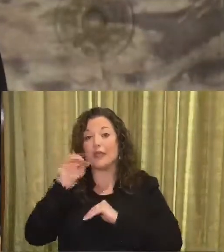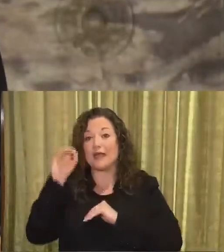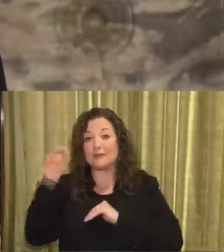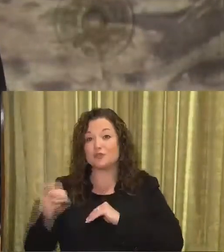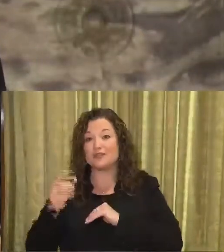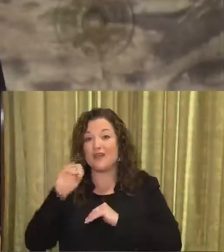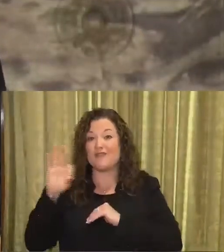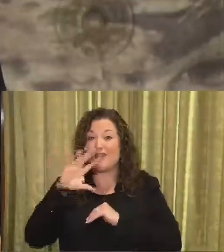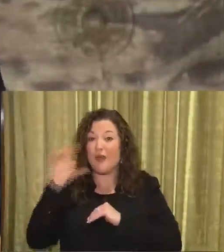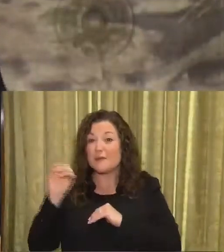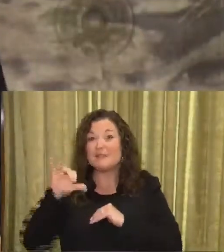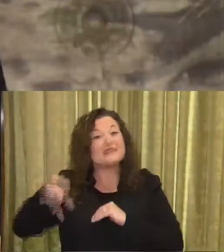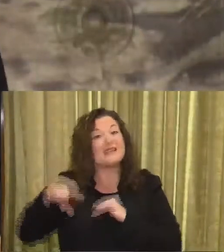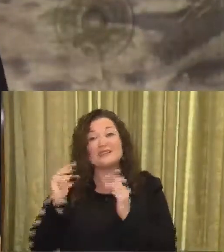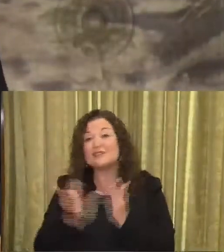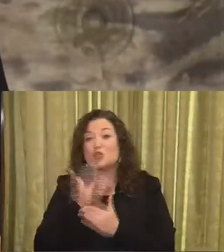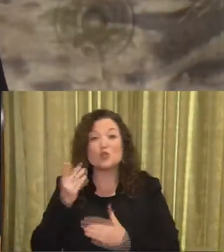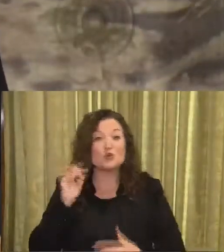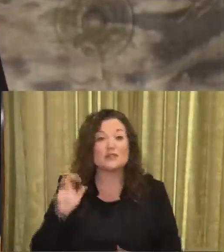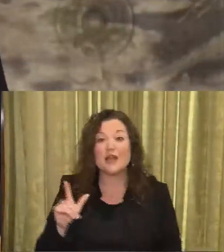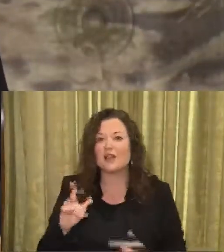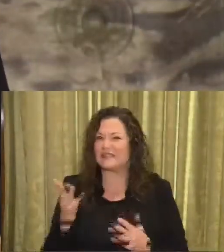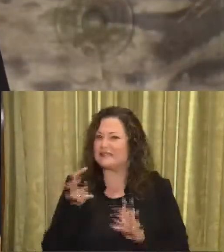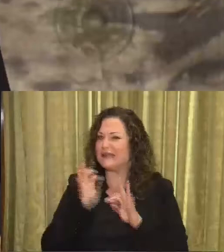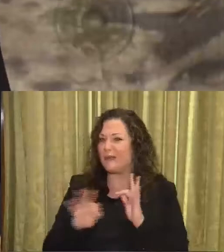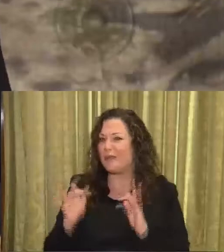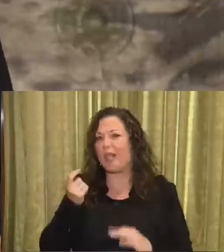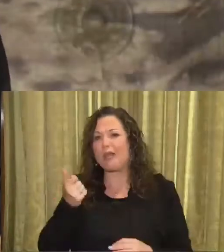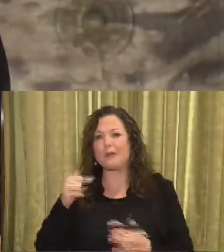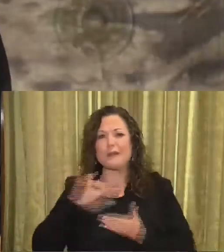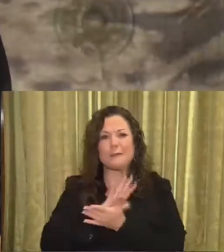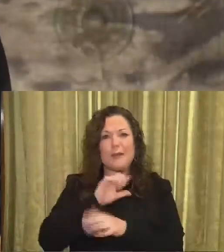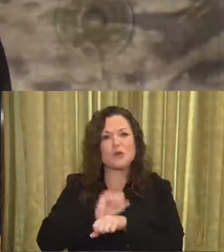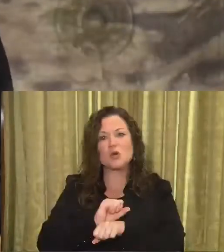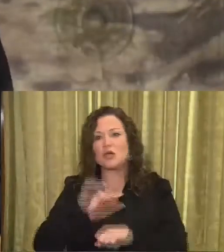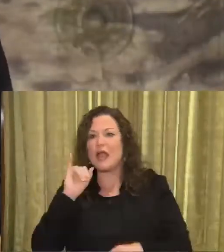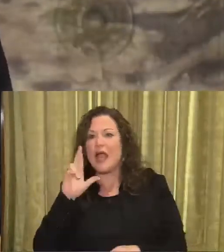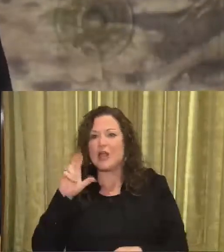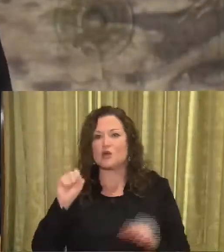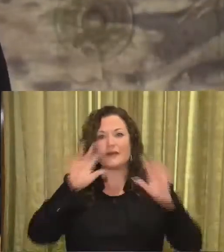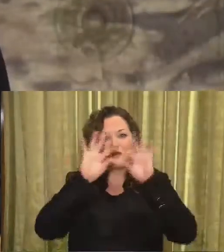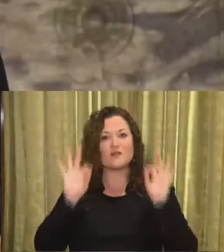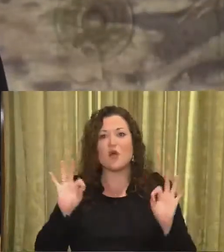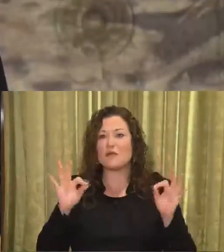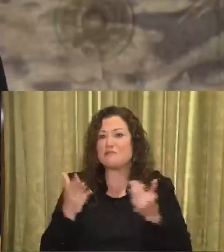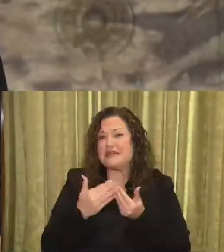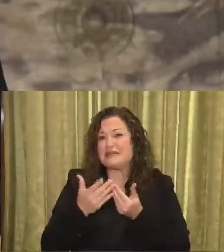It's it's very simple to do a little bit of paperwork and IRS. Form readily available on their